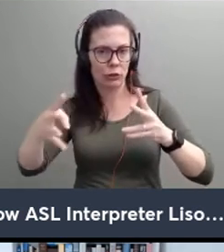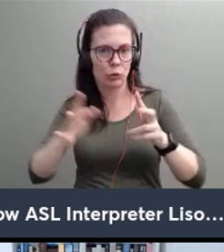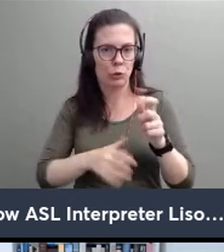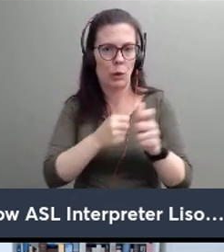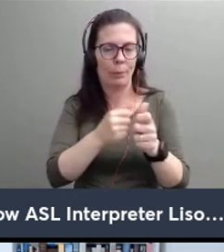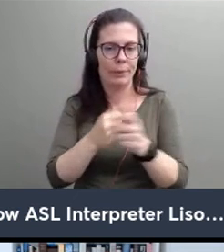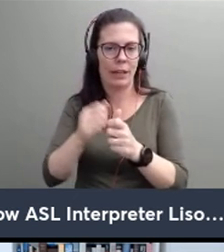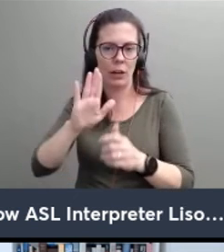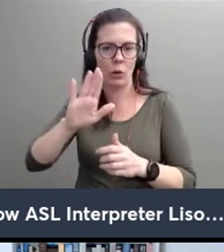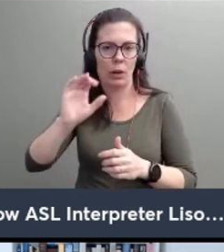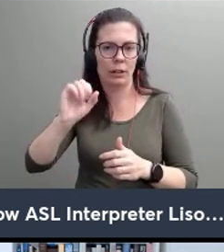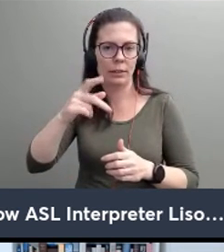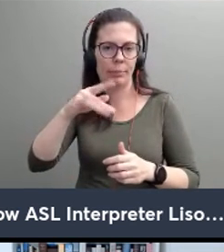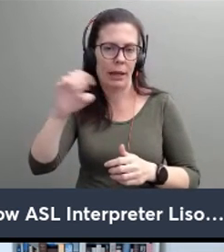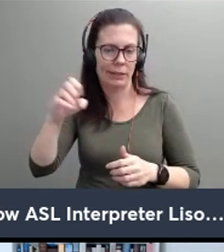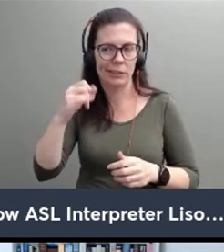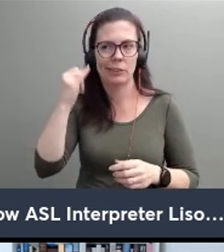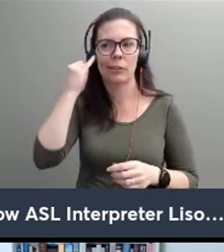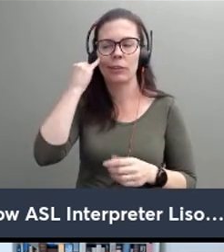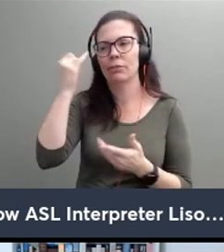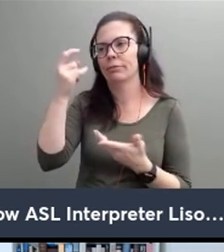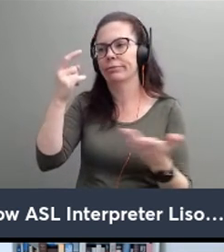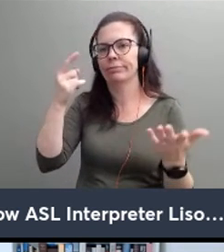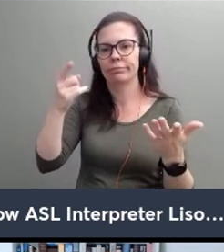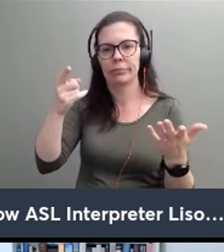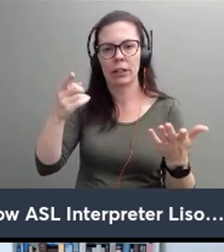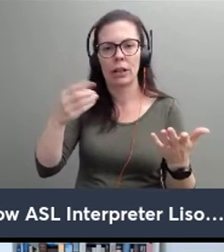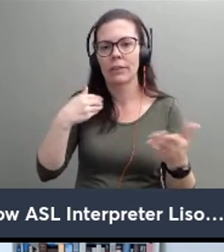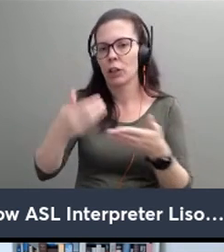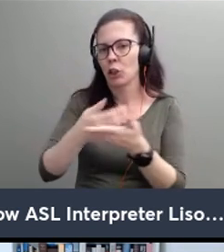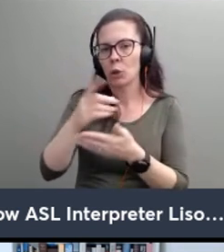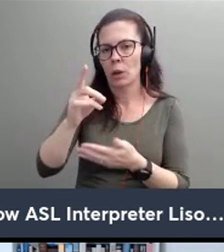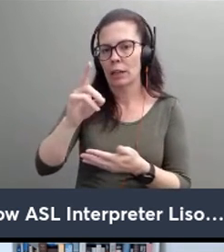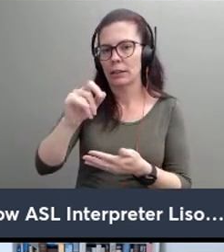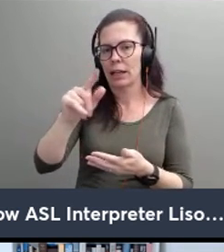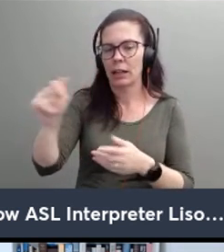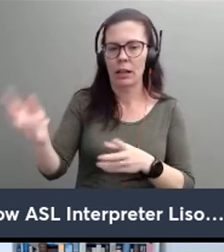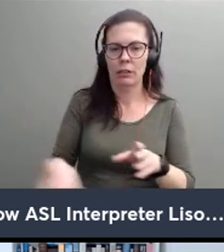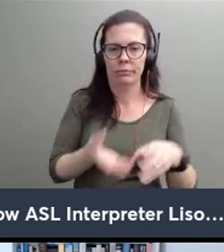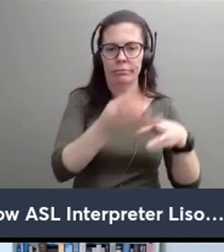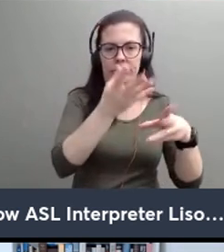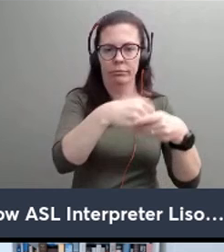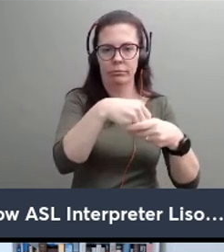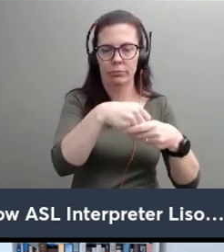So imagine that new set of data comes into your data source. You can create schedules